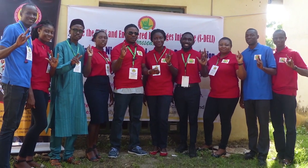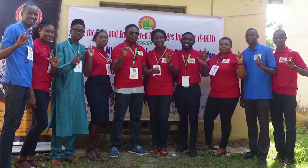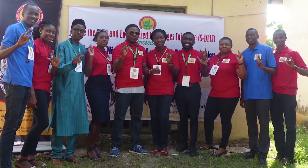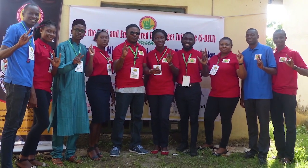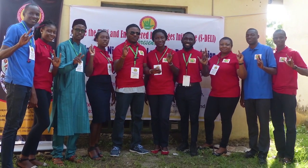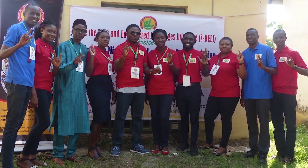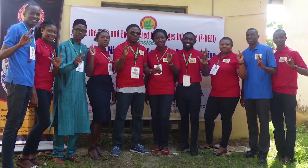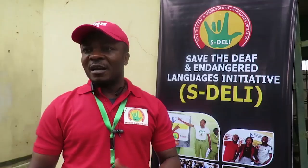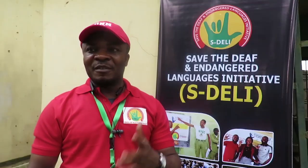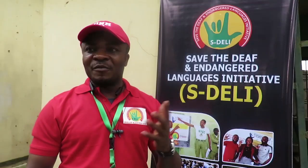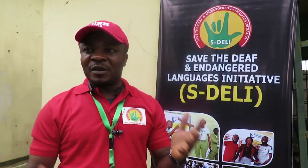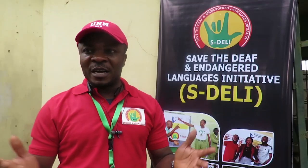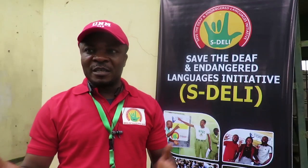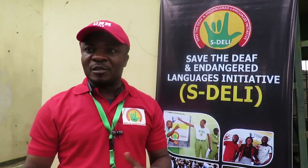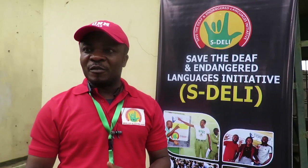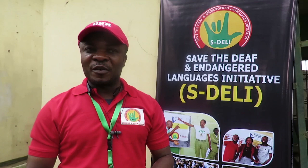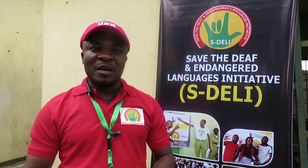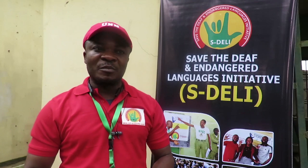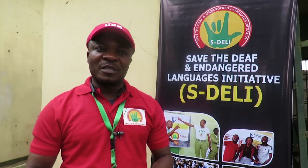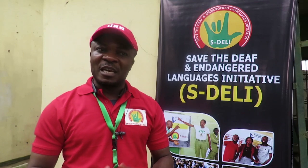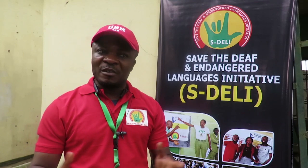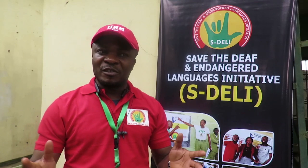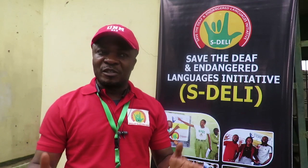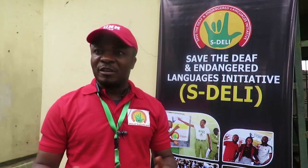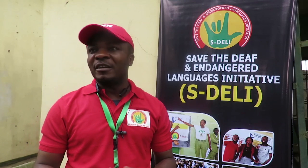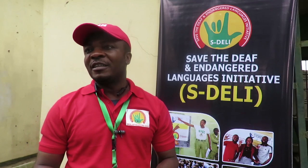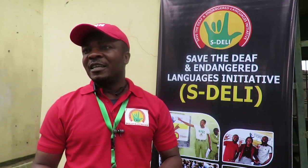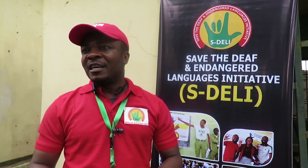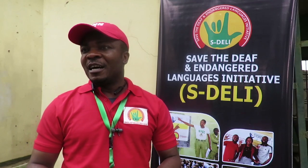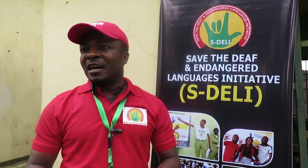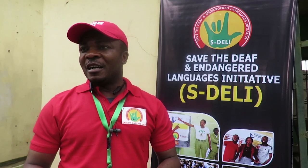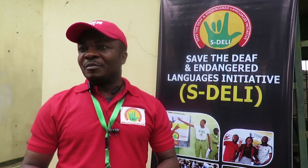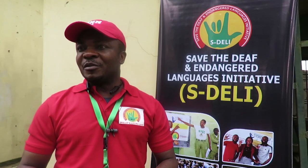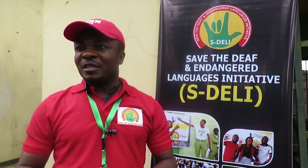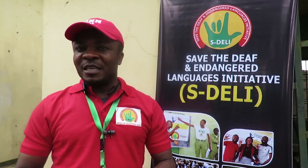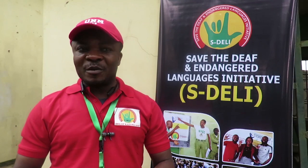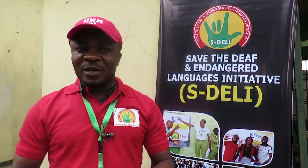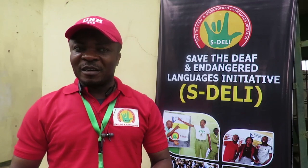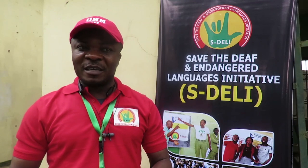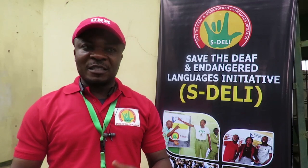since yesterday we've been collecting varieties of sign language data, today we're collecting